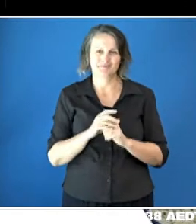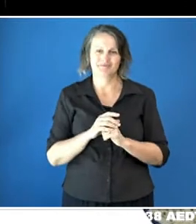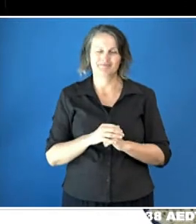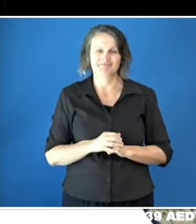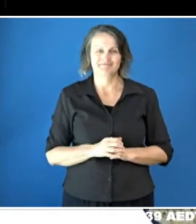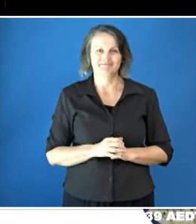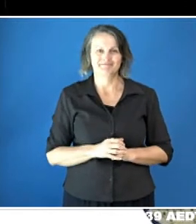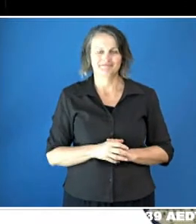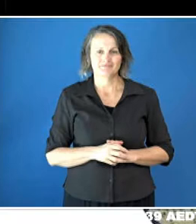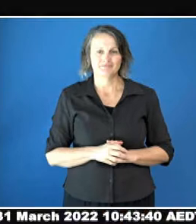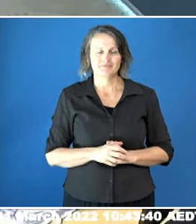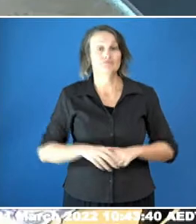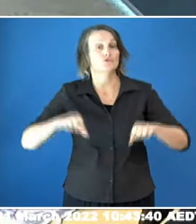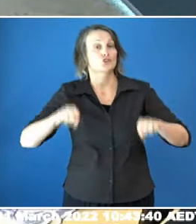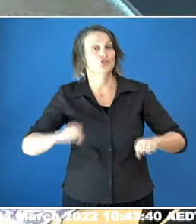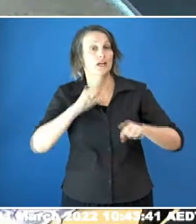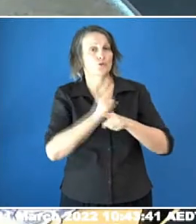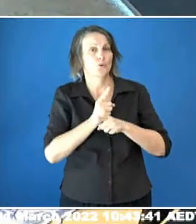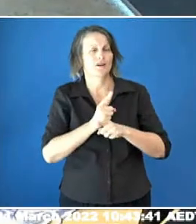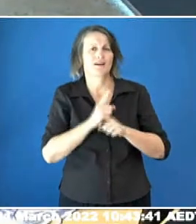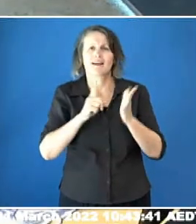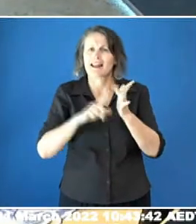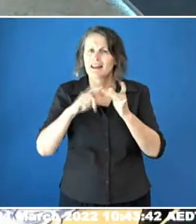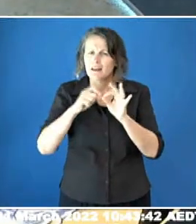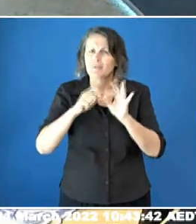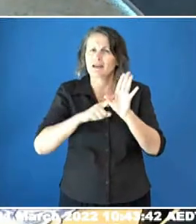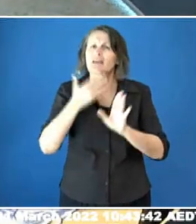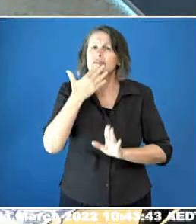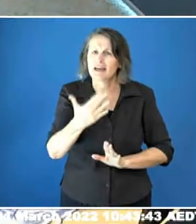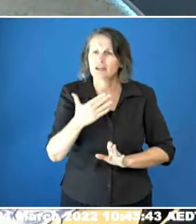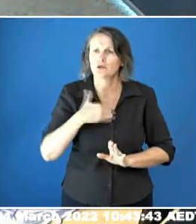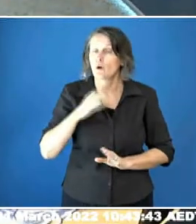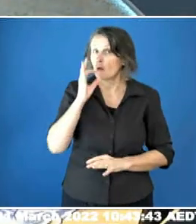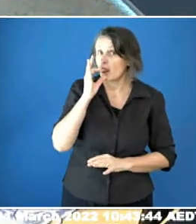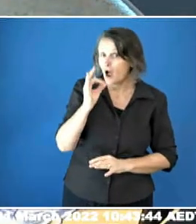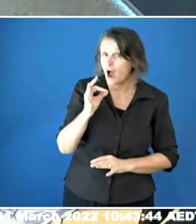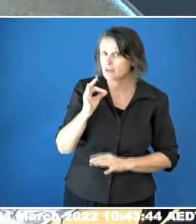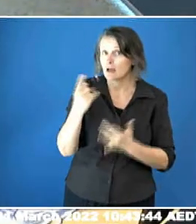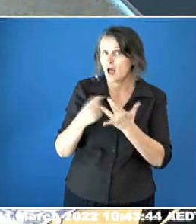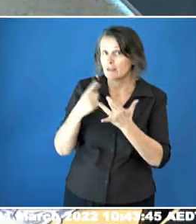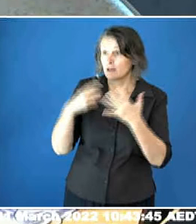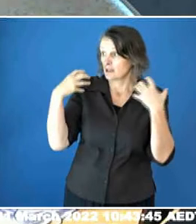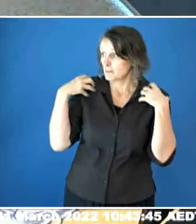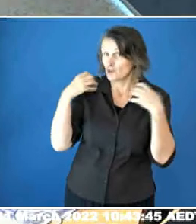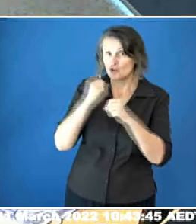Libby, thank you very much. I will ask - if it's okay with you, I will ask Commissioner Galbally if she has any